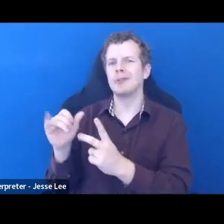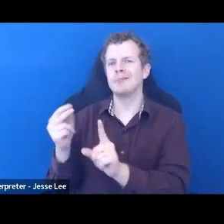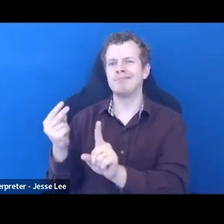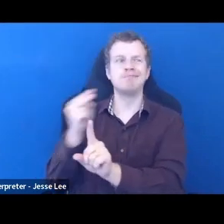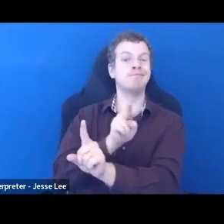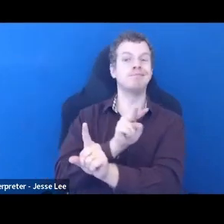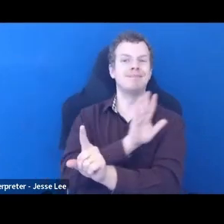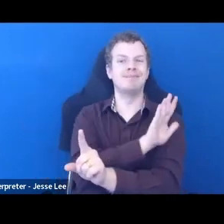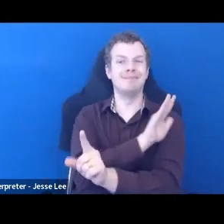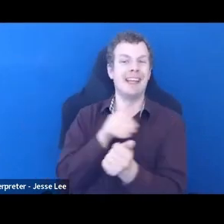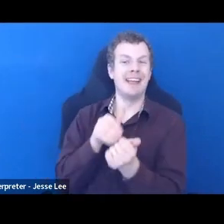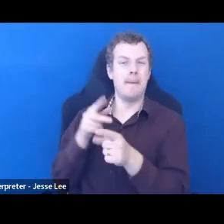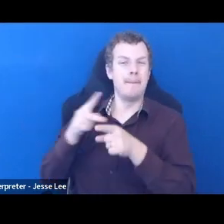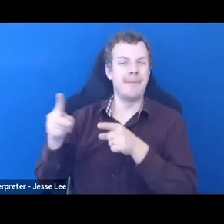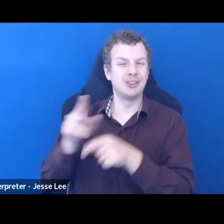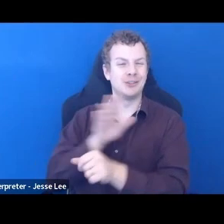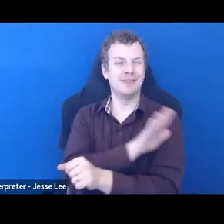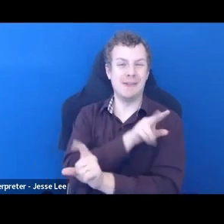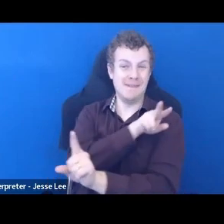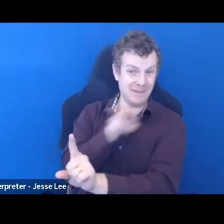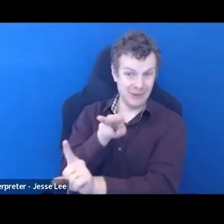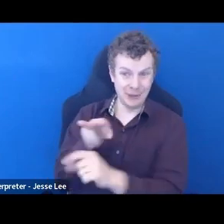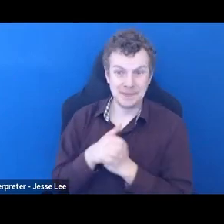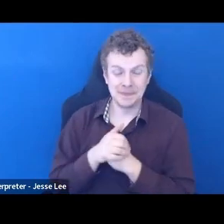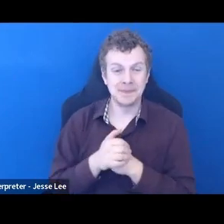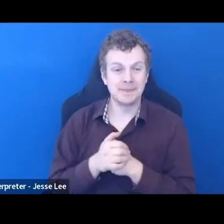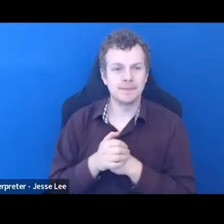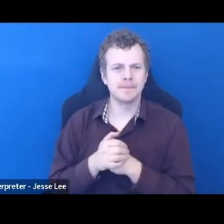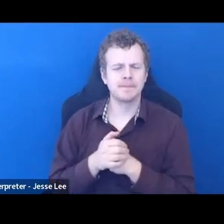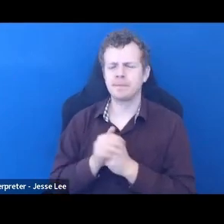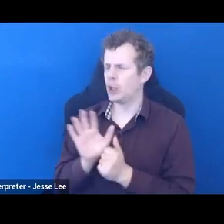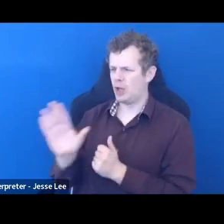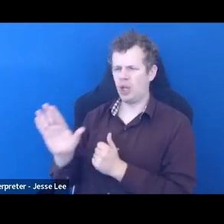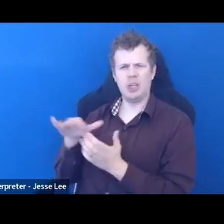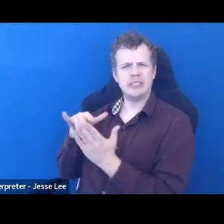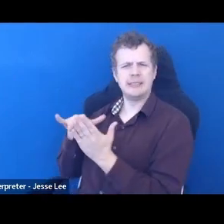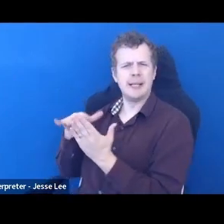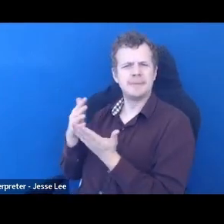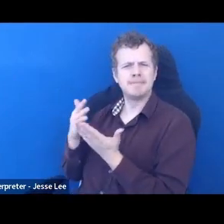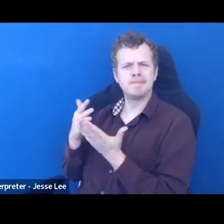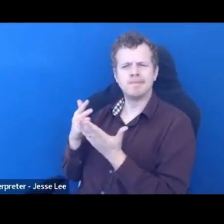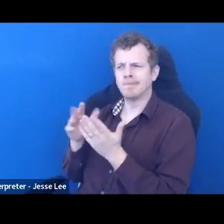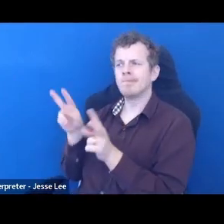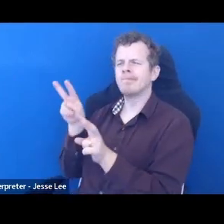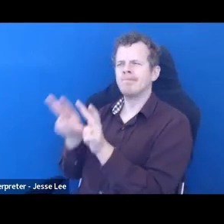So the aims for this study were to understand the decision-making process of parents.